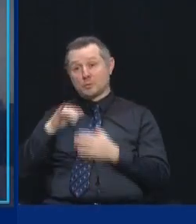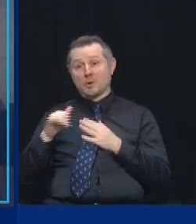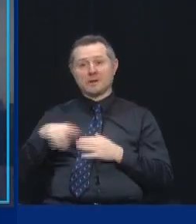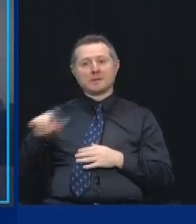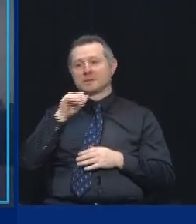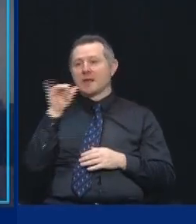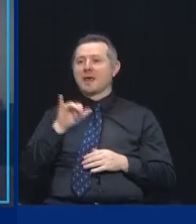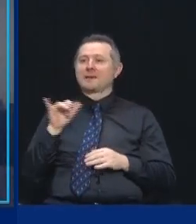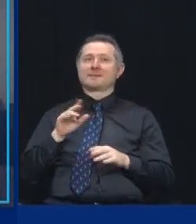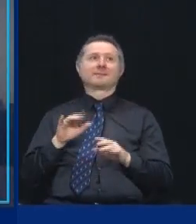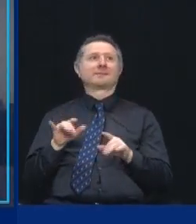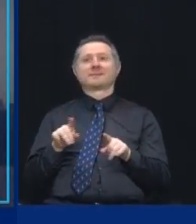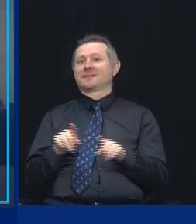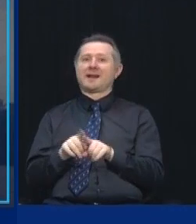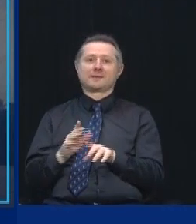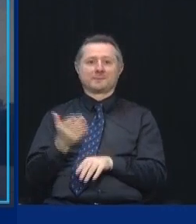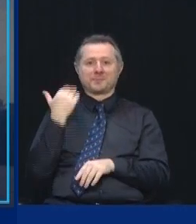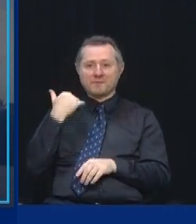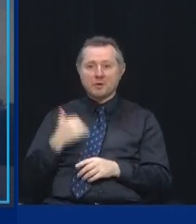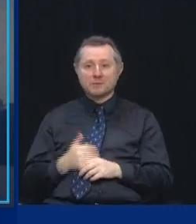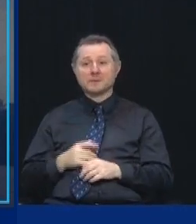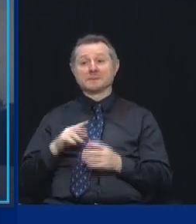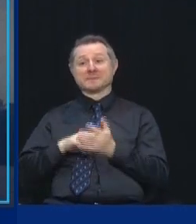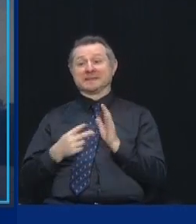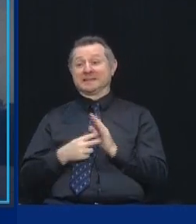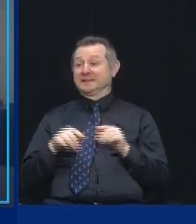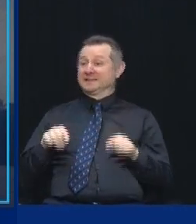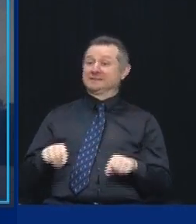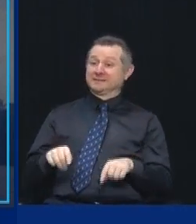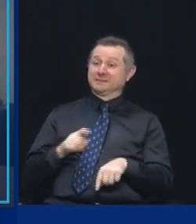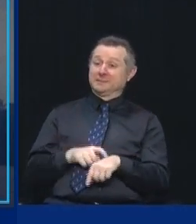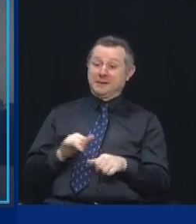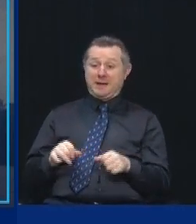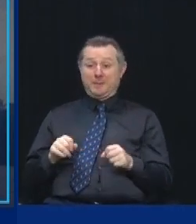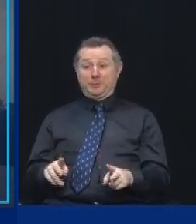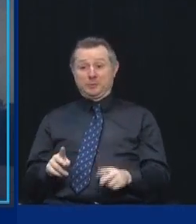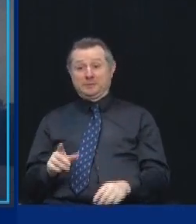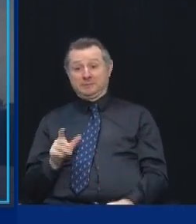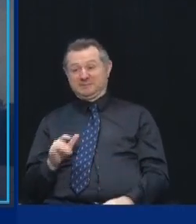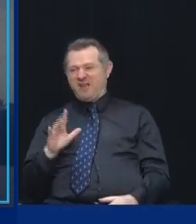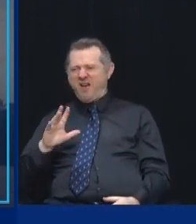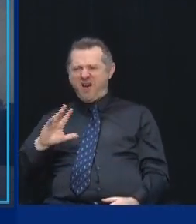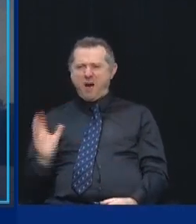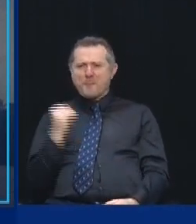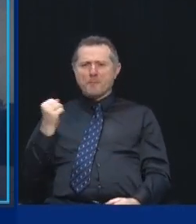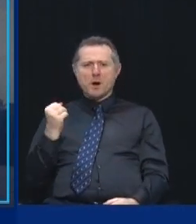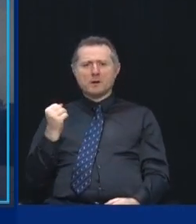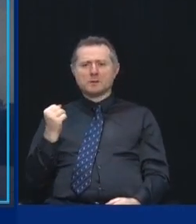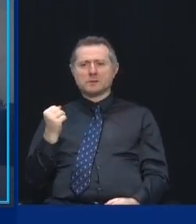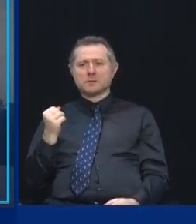WE'RE GOING TO REIMAGINE IT. WE'RE GOING TO RENEW IT. IT'S GOING TO BE A NEW YORK THAT NEVER EXISTED BEFORE.